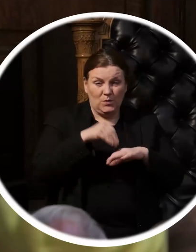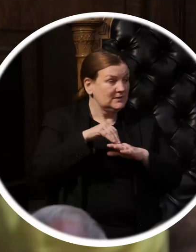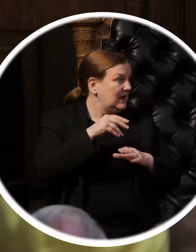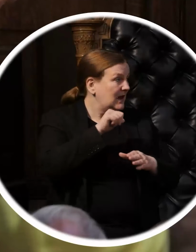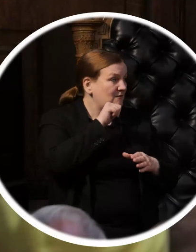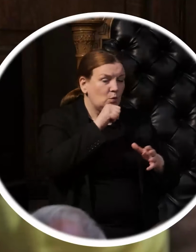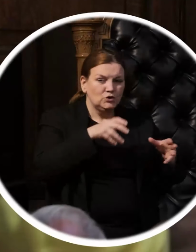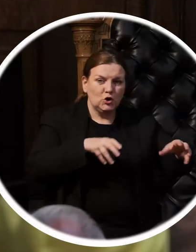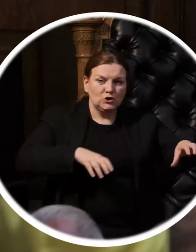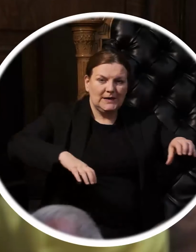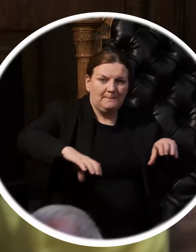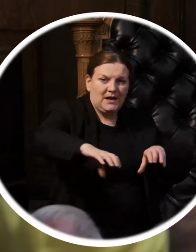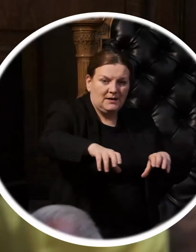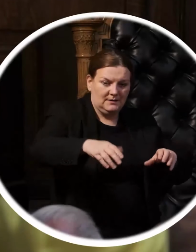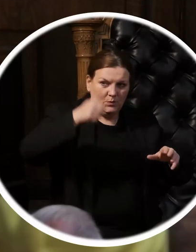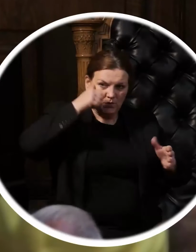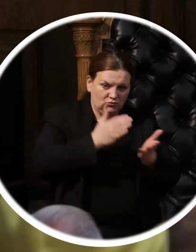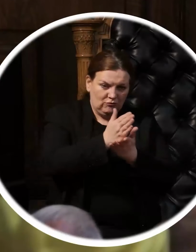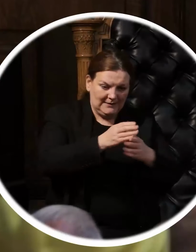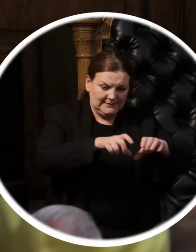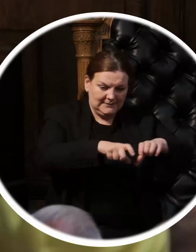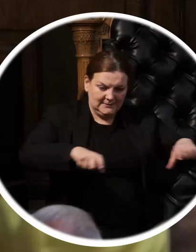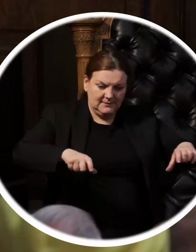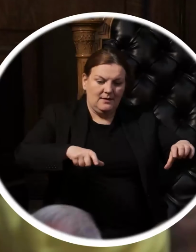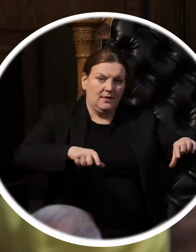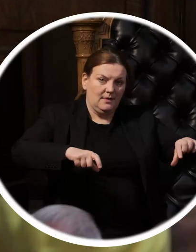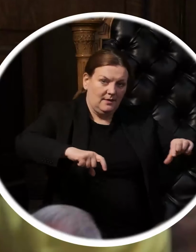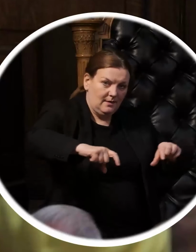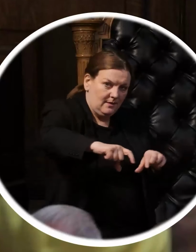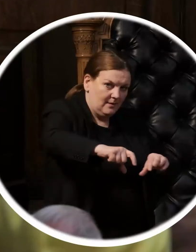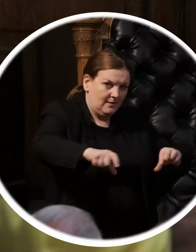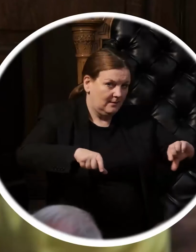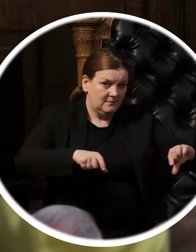And so we have the sidings here on the lower part of the aerial plan.